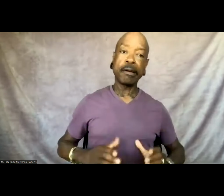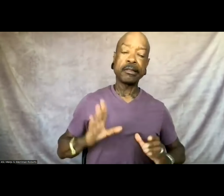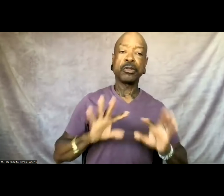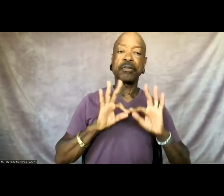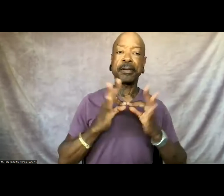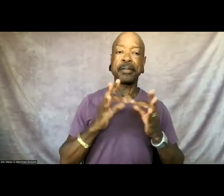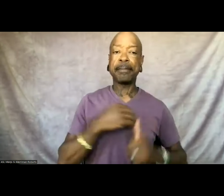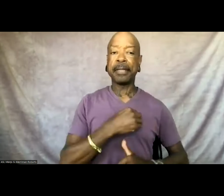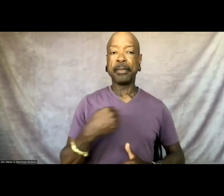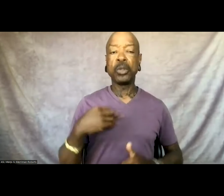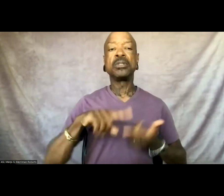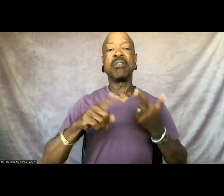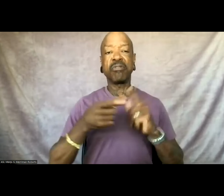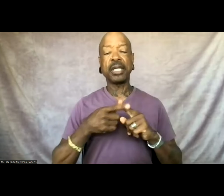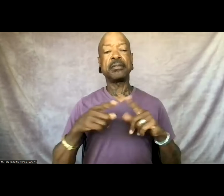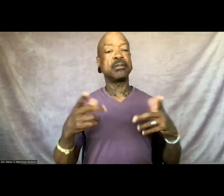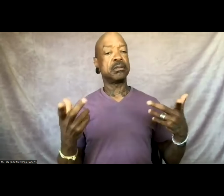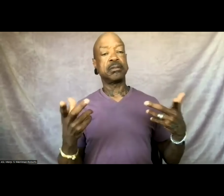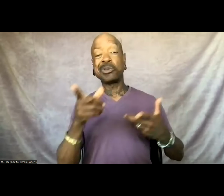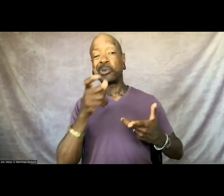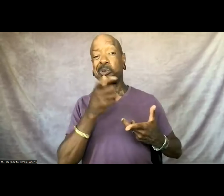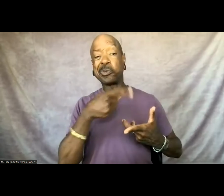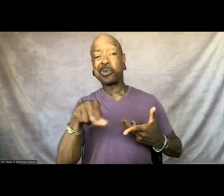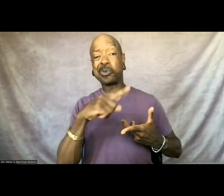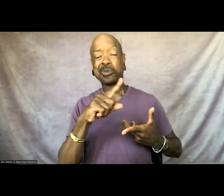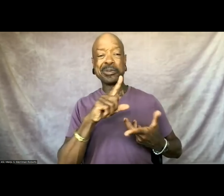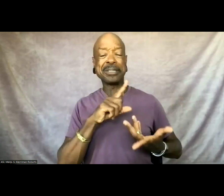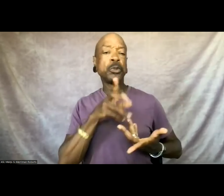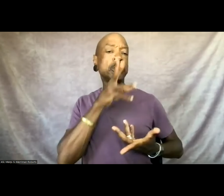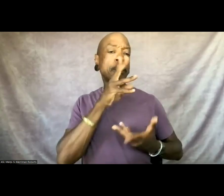elimination. I think the move to educate, you know, the